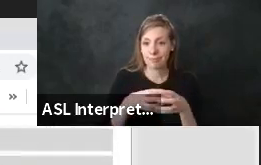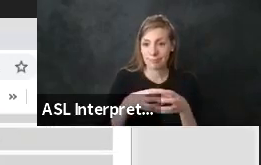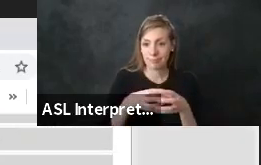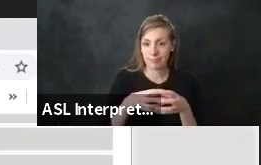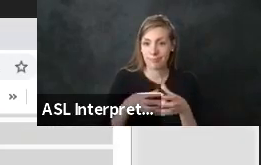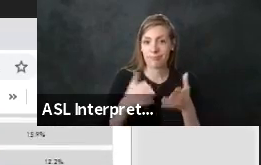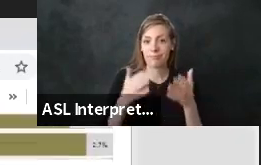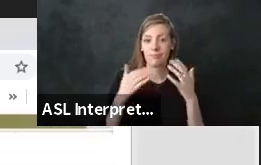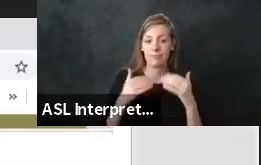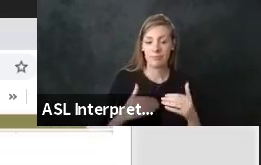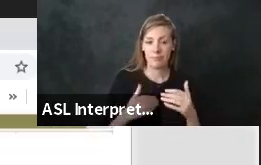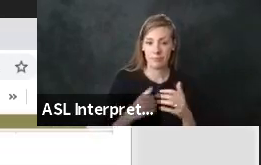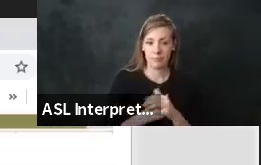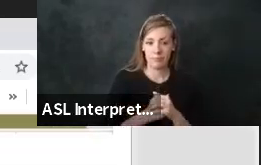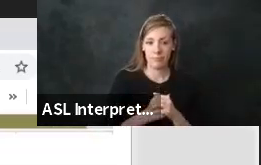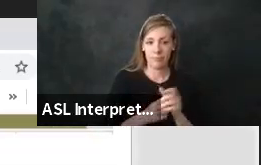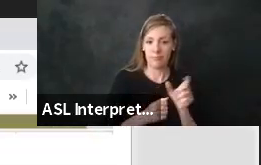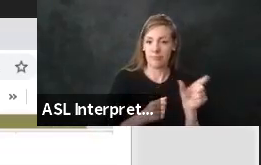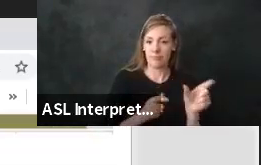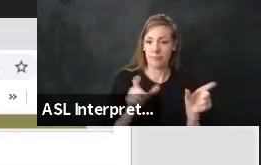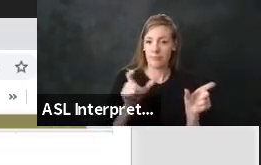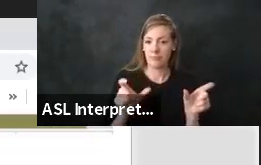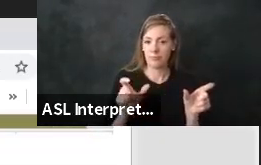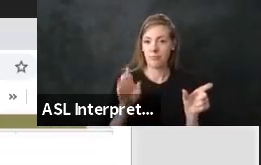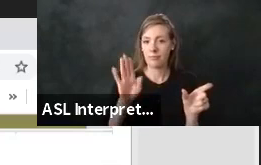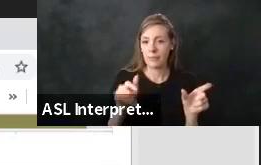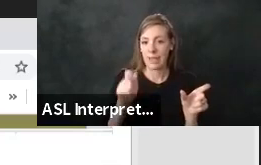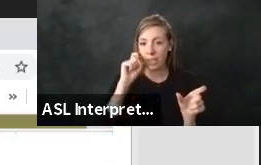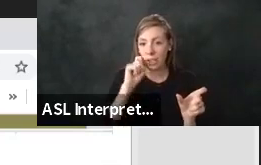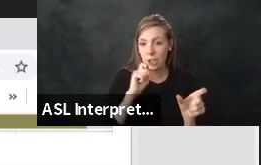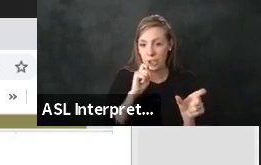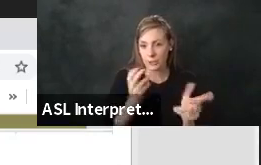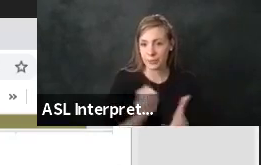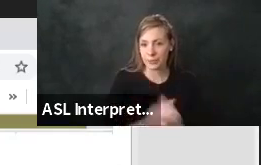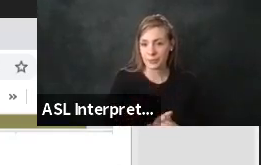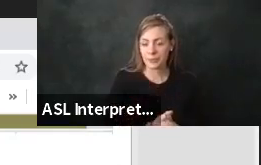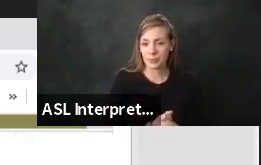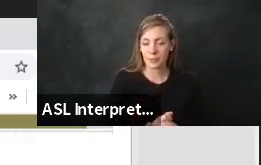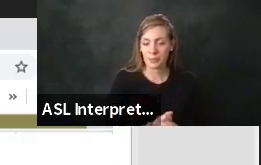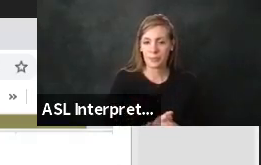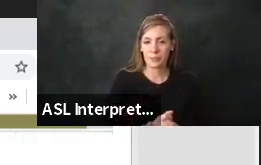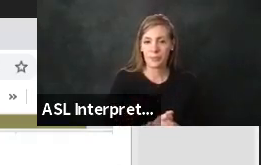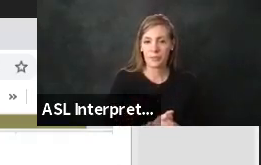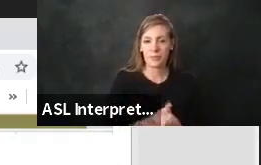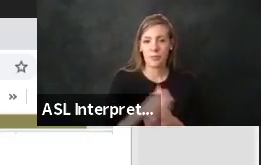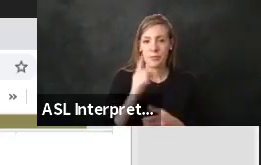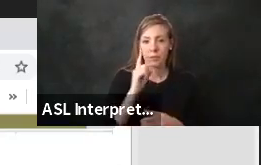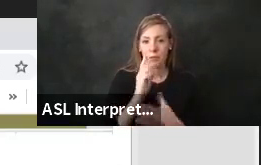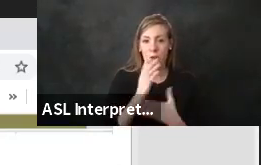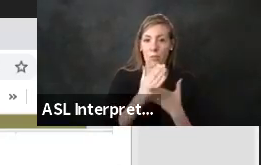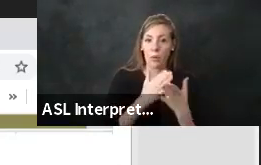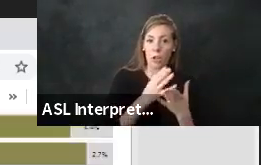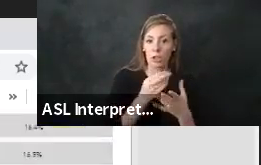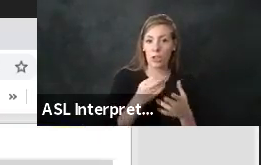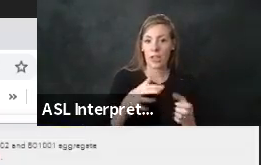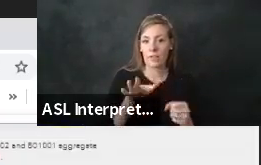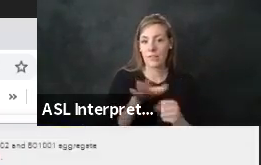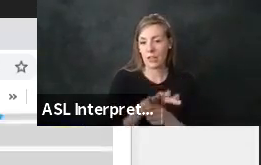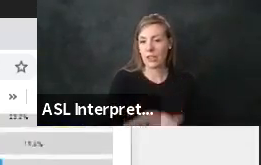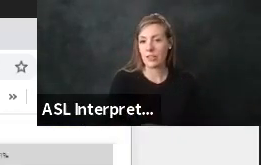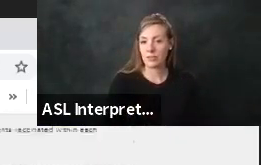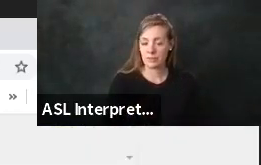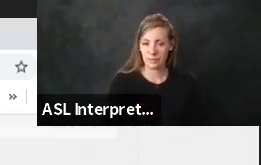and also looks like sex in terms of partial and full vaccination.